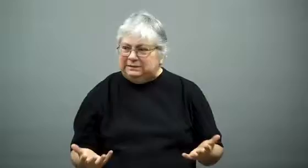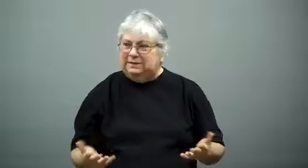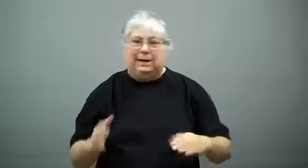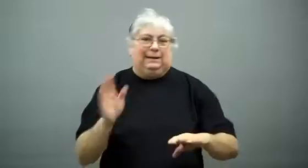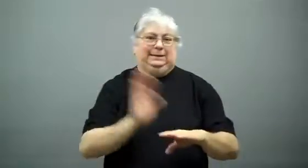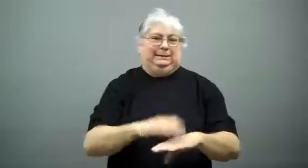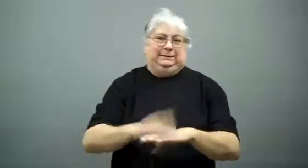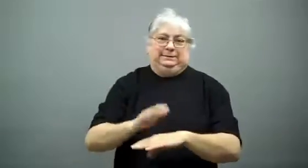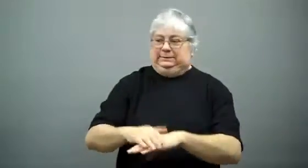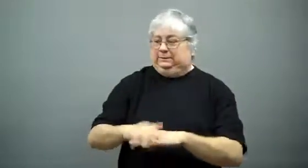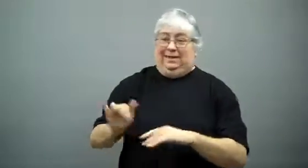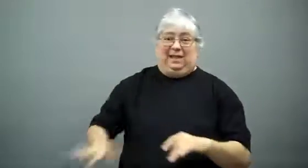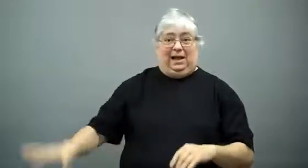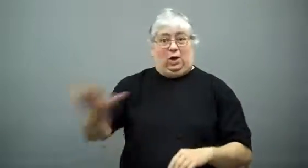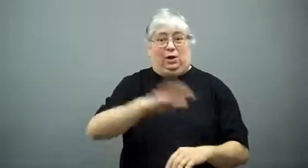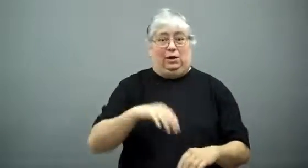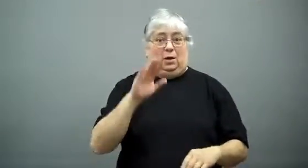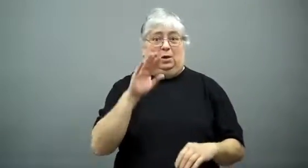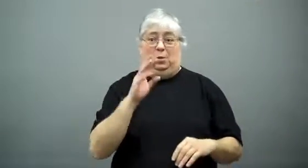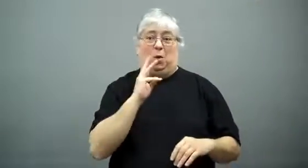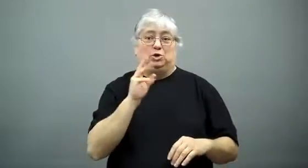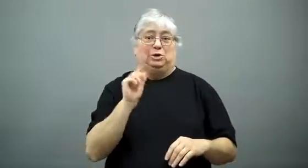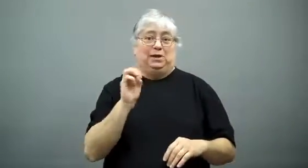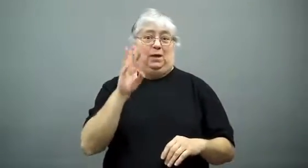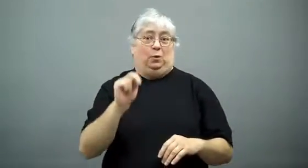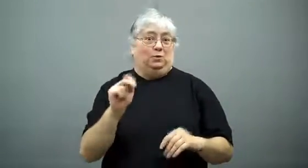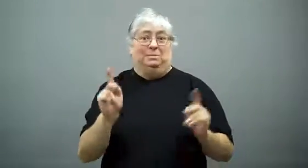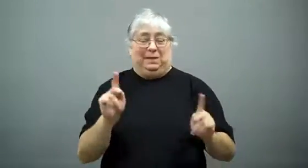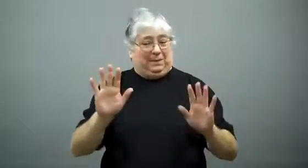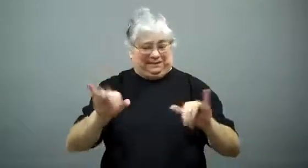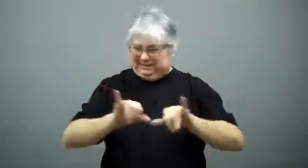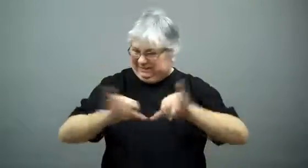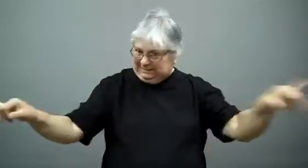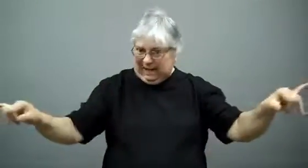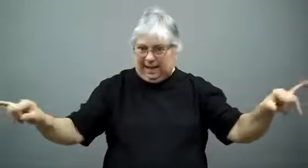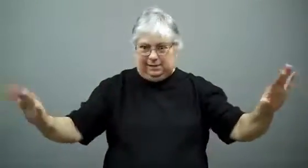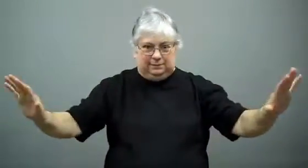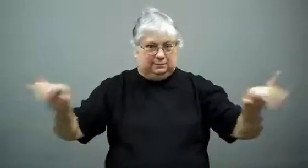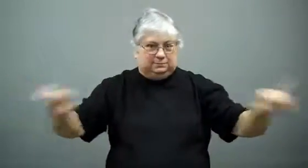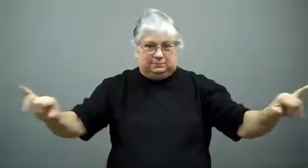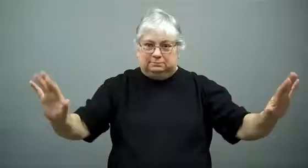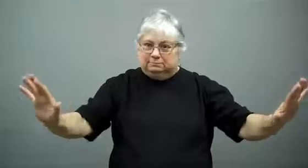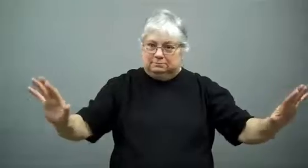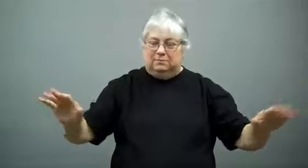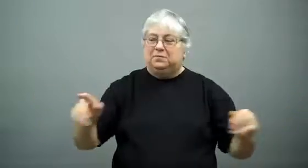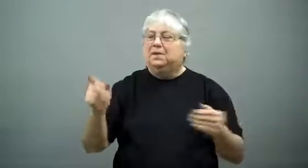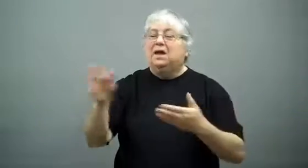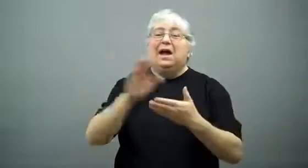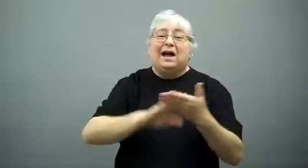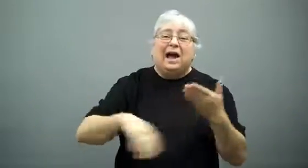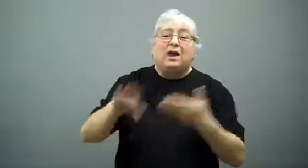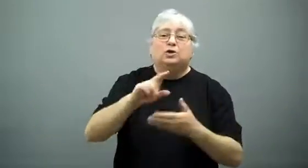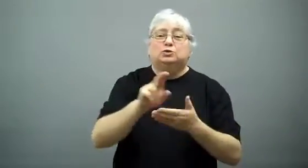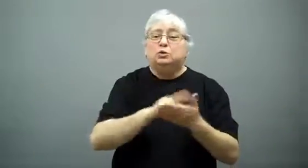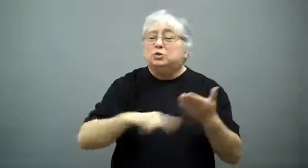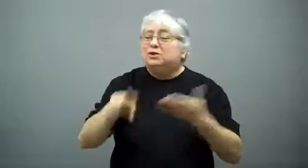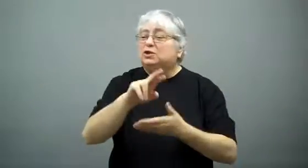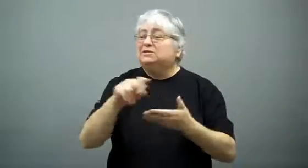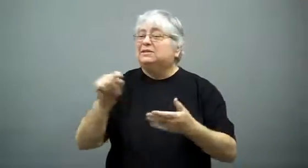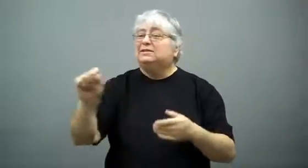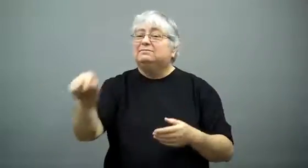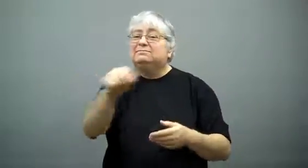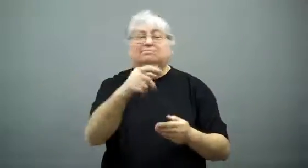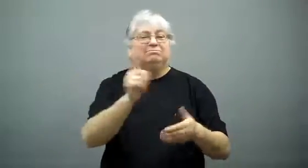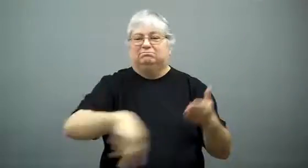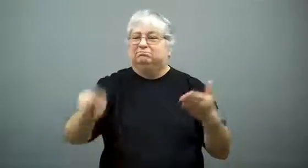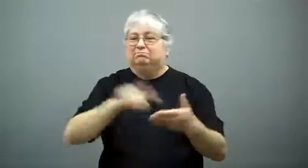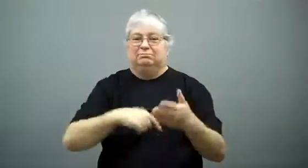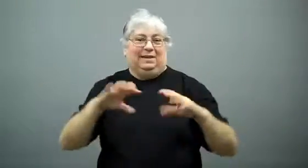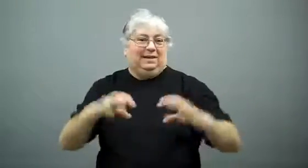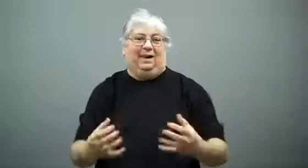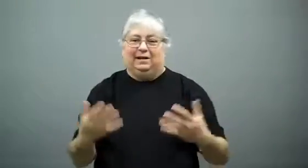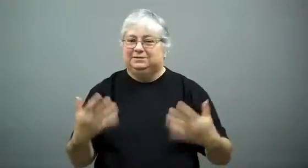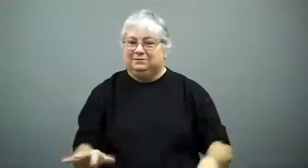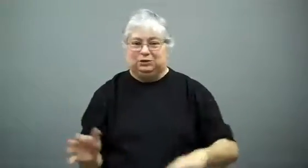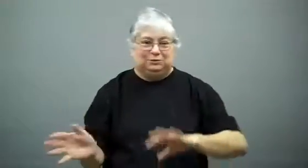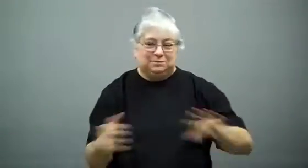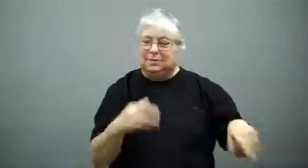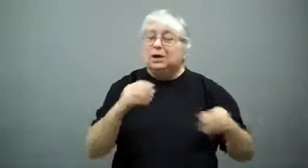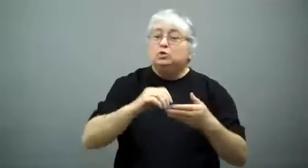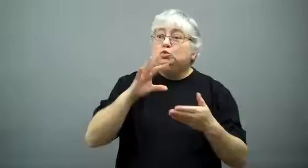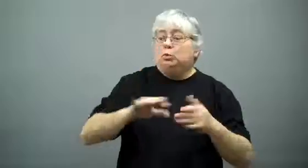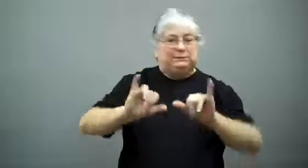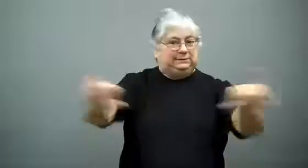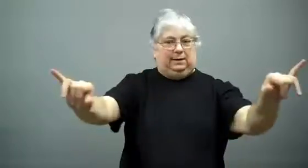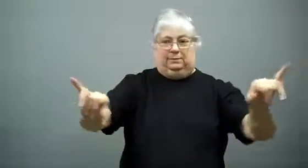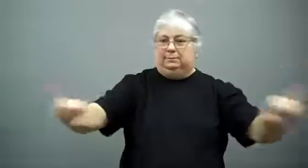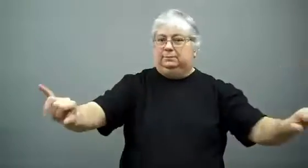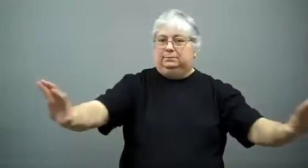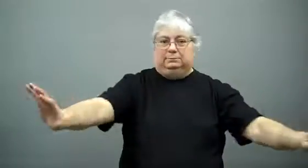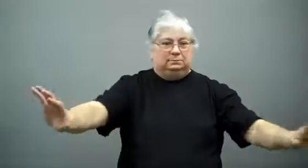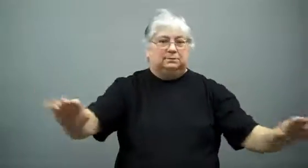The people of Watertown were told to stay indoors.